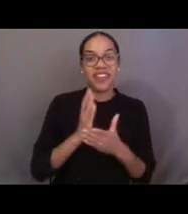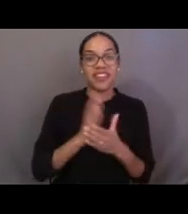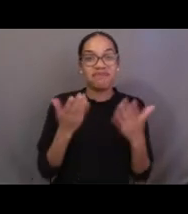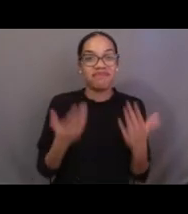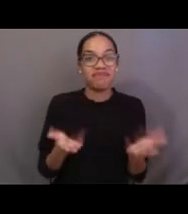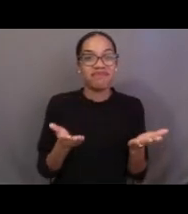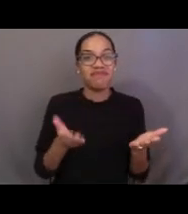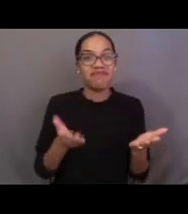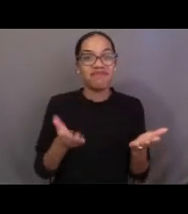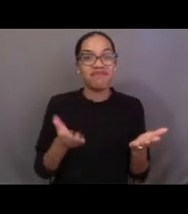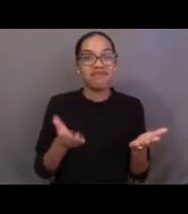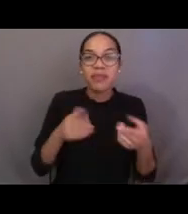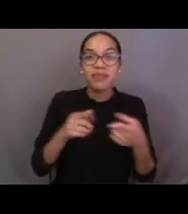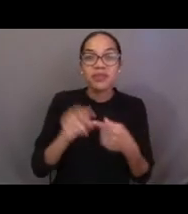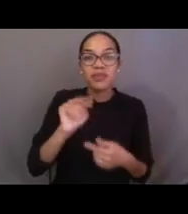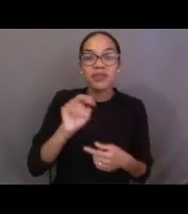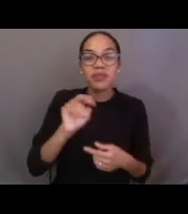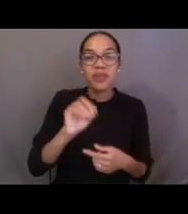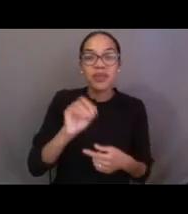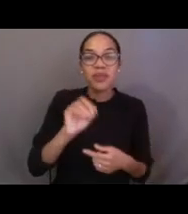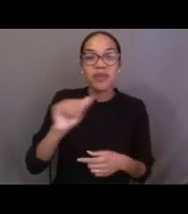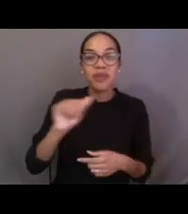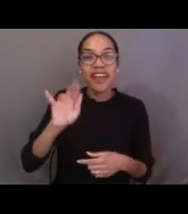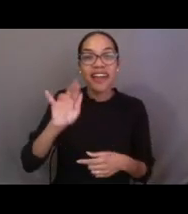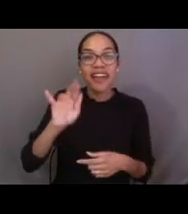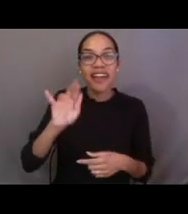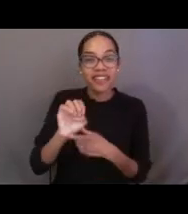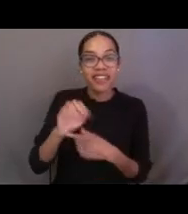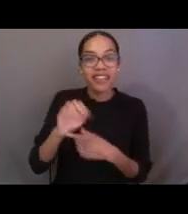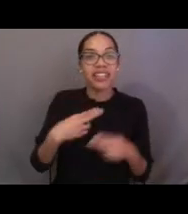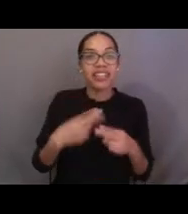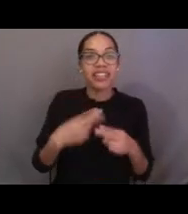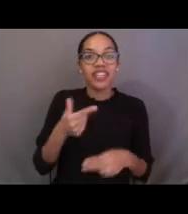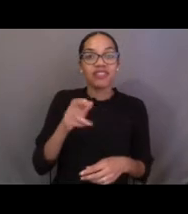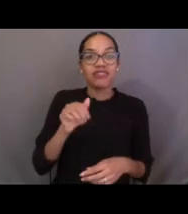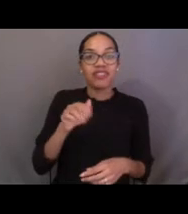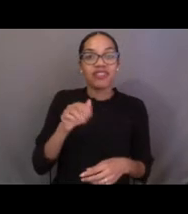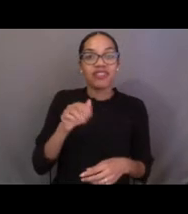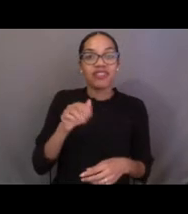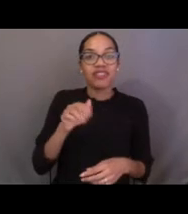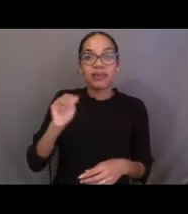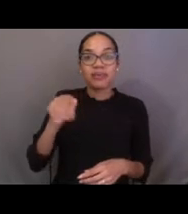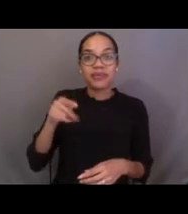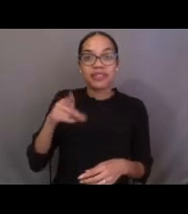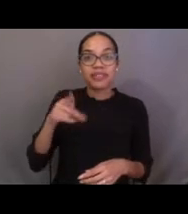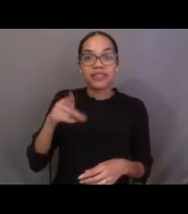Welcome to NOAA Live. My name is Grace Simpkins and I'm going to be moderating today's webinar. This series is sponsored